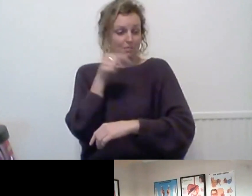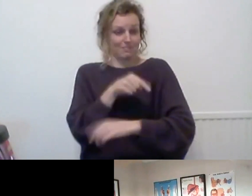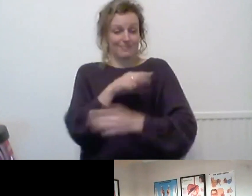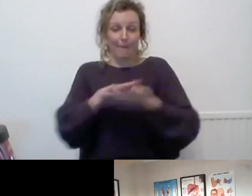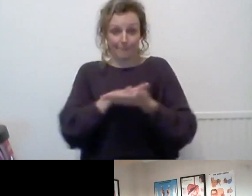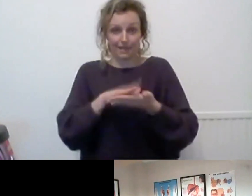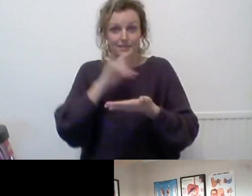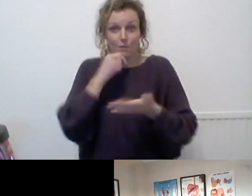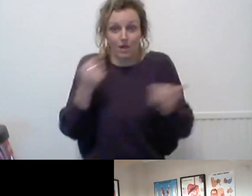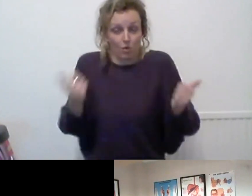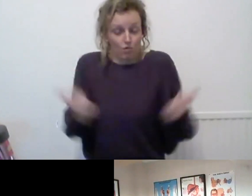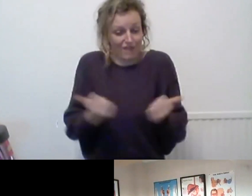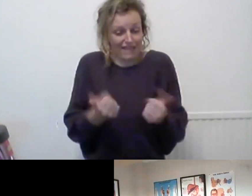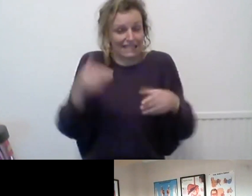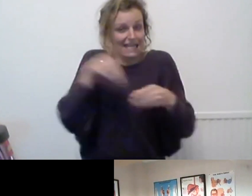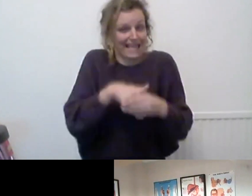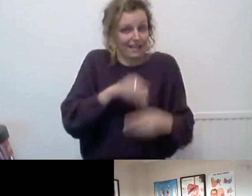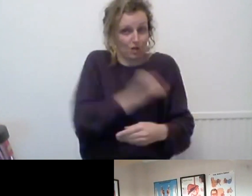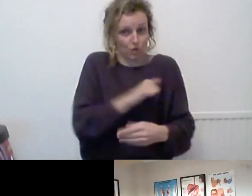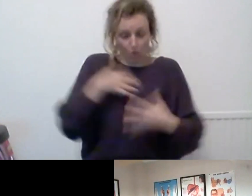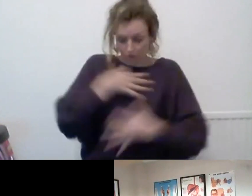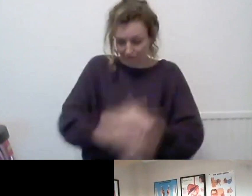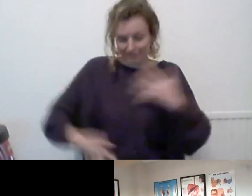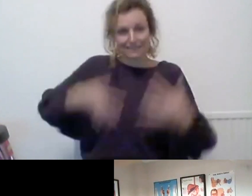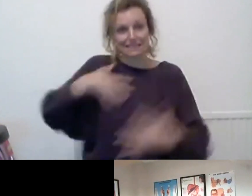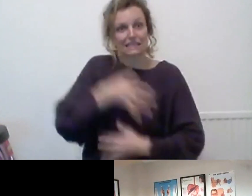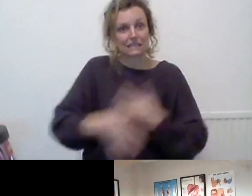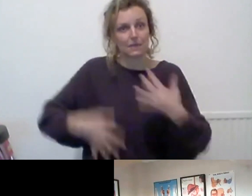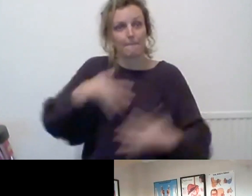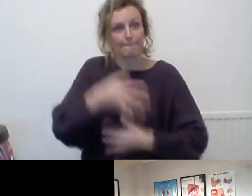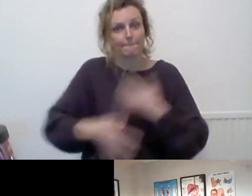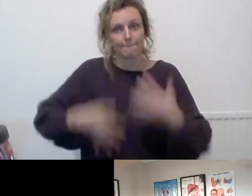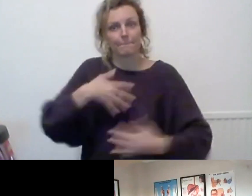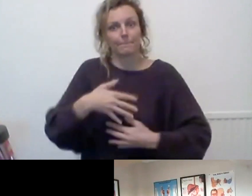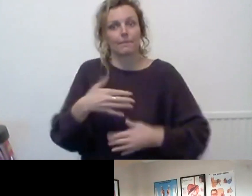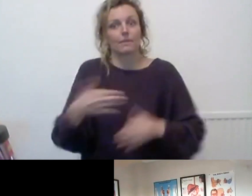the virus before it actually gets old rather than it coming into your system, your immune system